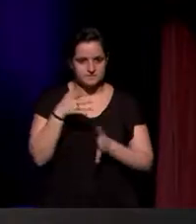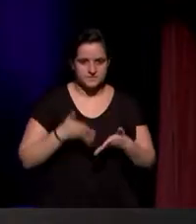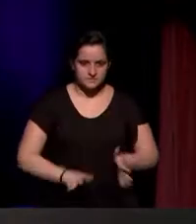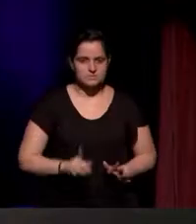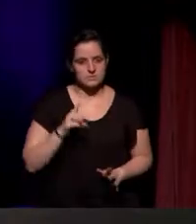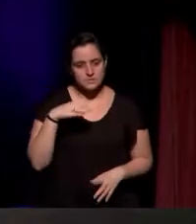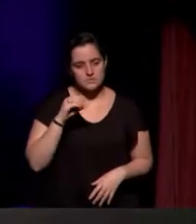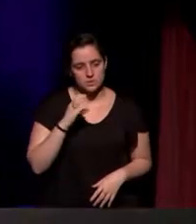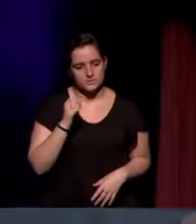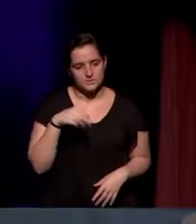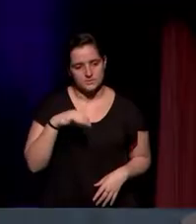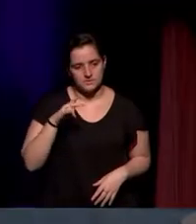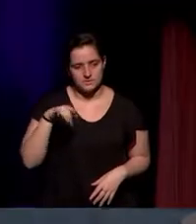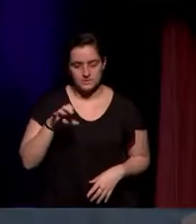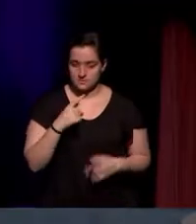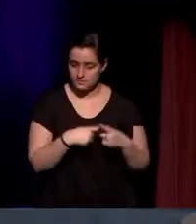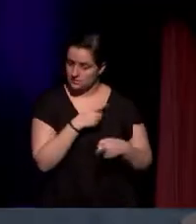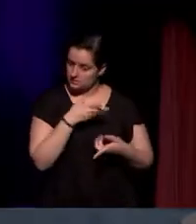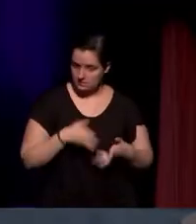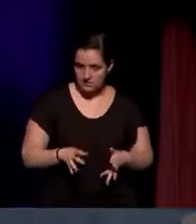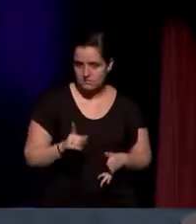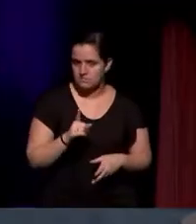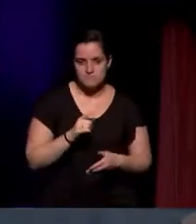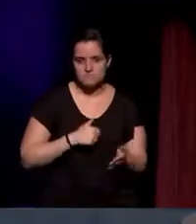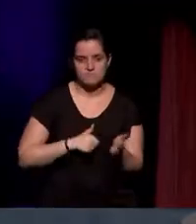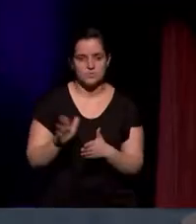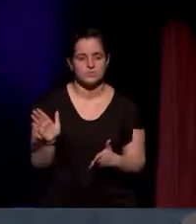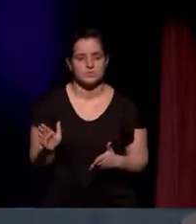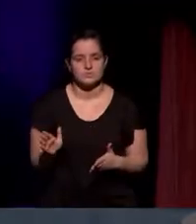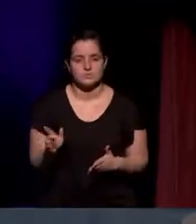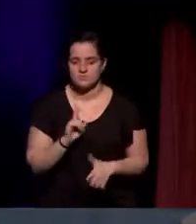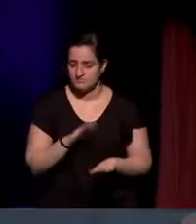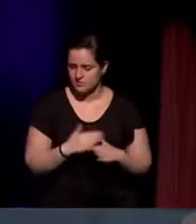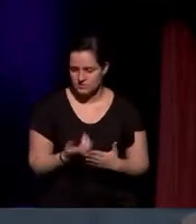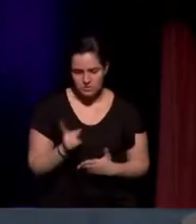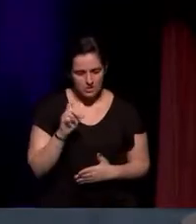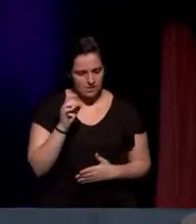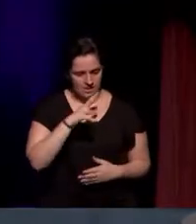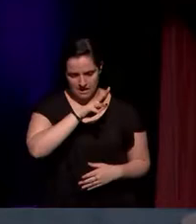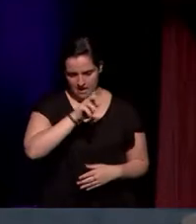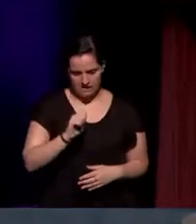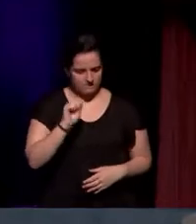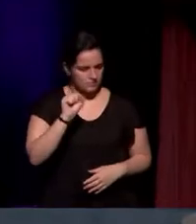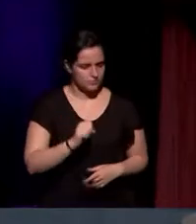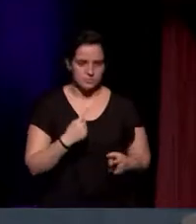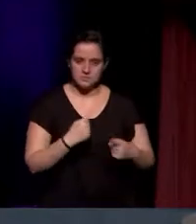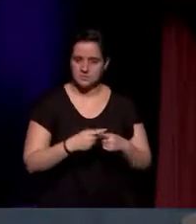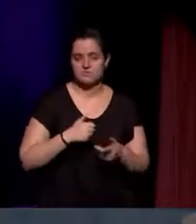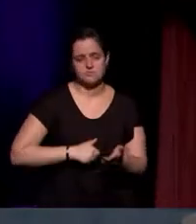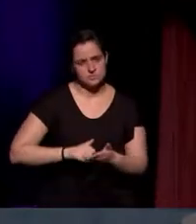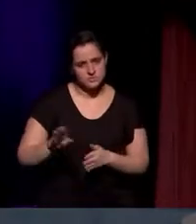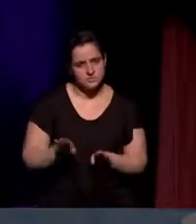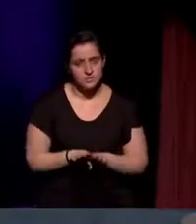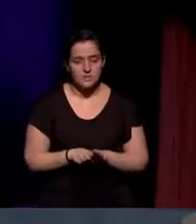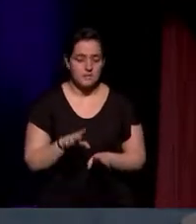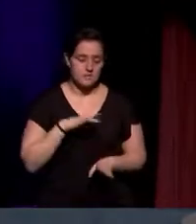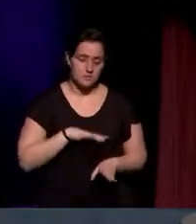Of course you did not study in Mozambique, because he was expelled, did not study in South Africa, because he was expelled, did not study in Portugal because he was expelled.